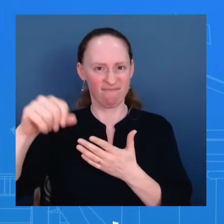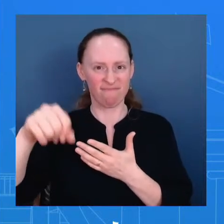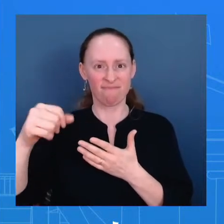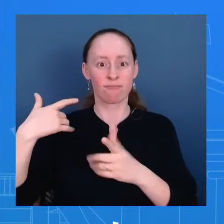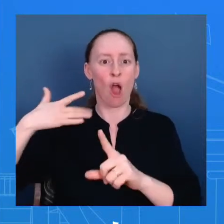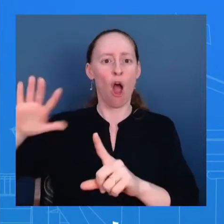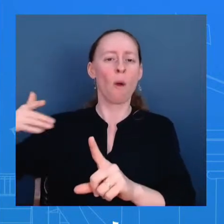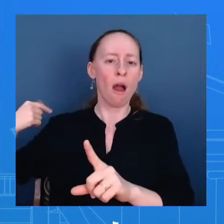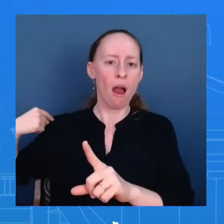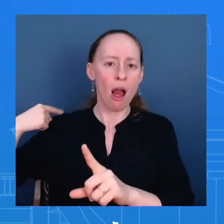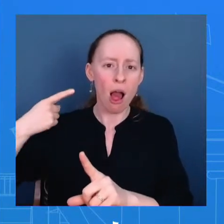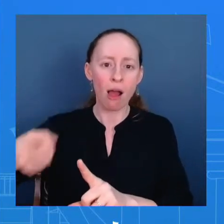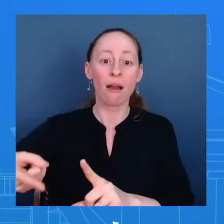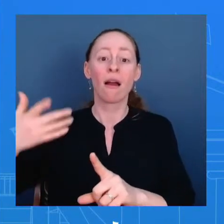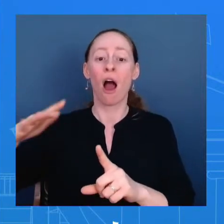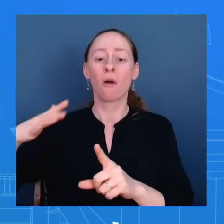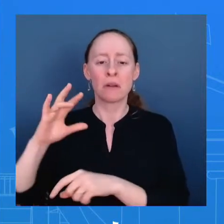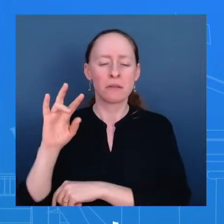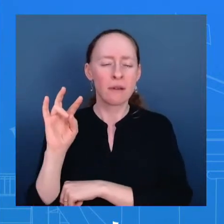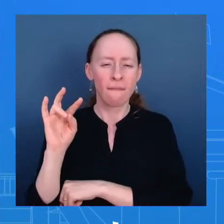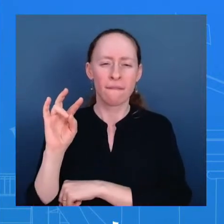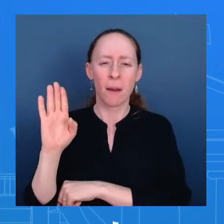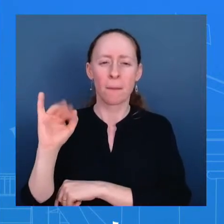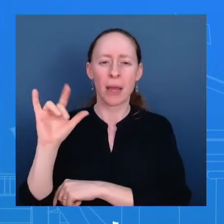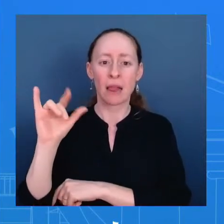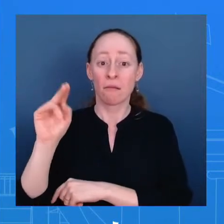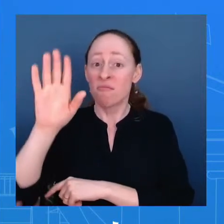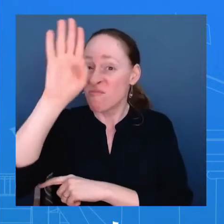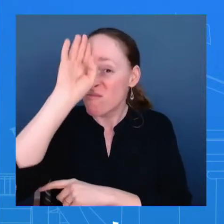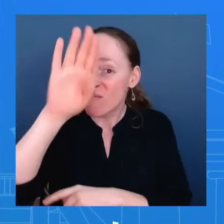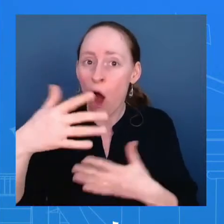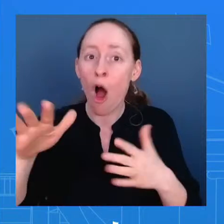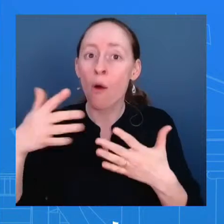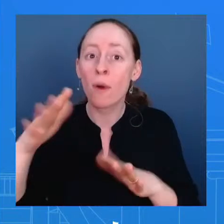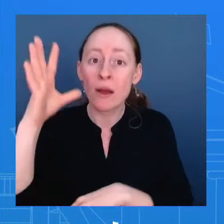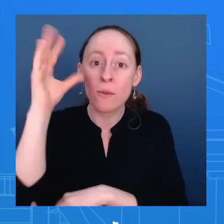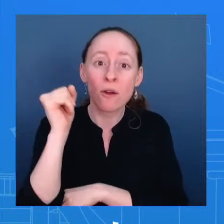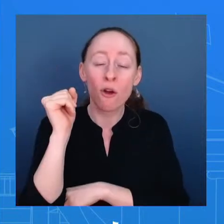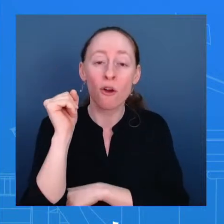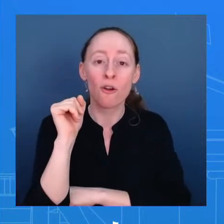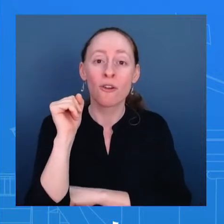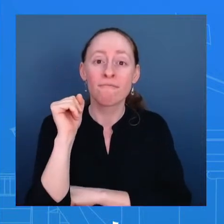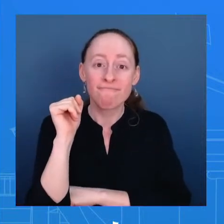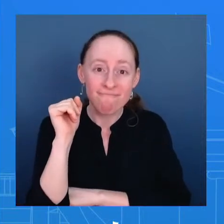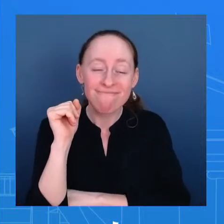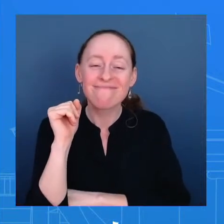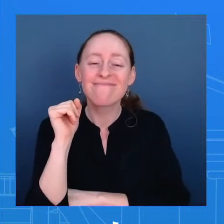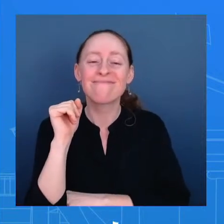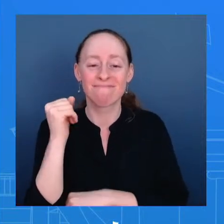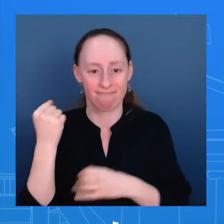which is also a record, long before the -- the last several months. This is consistent with the President's